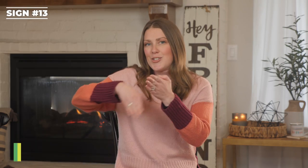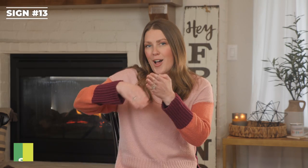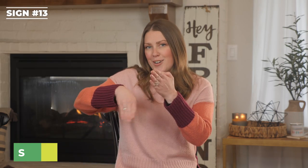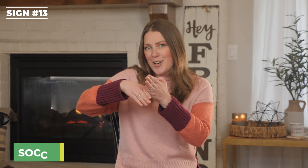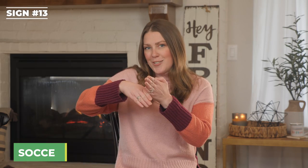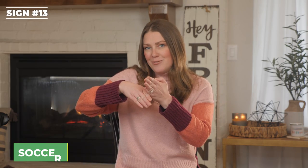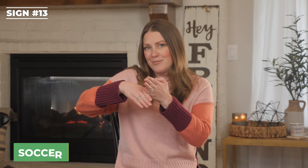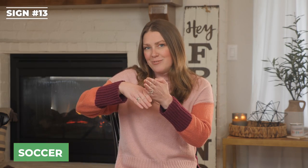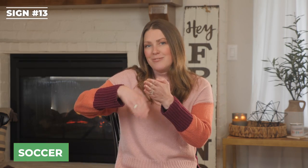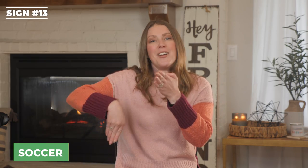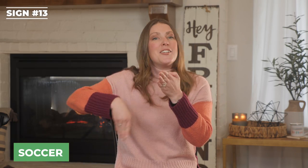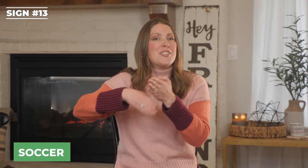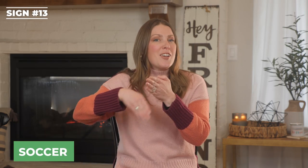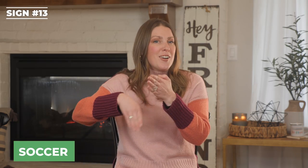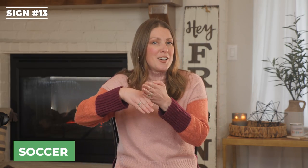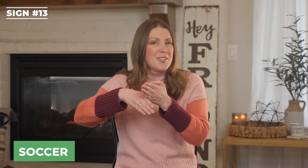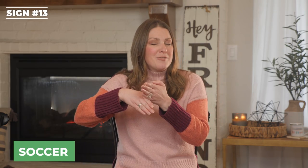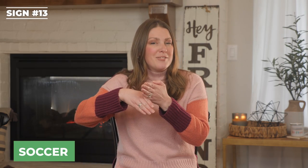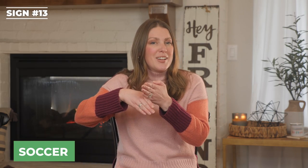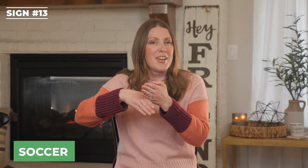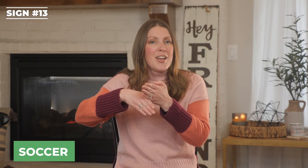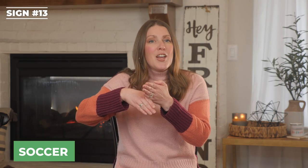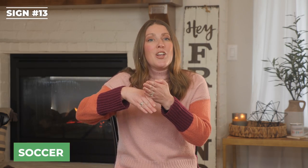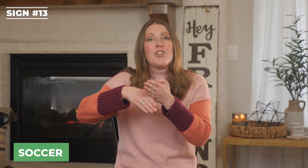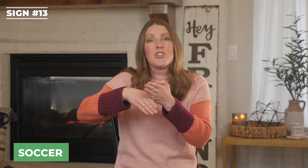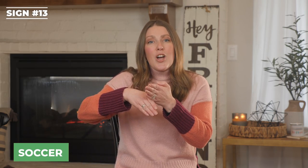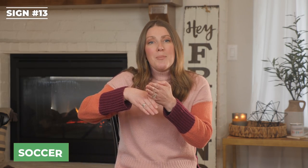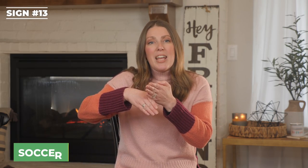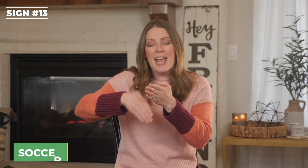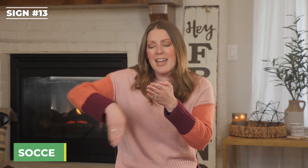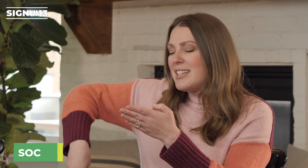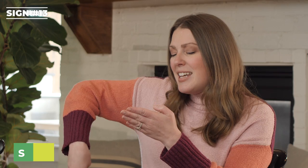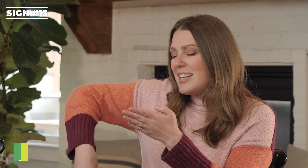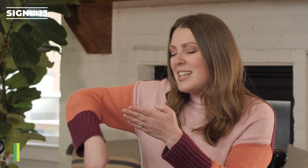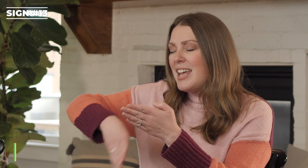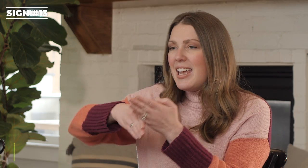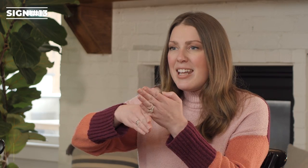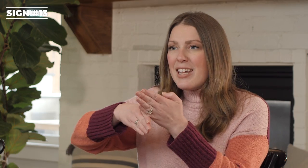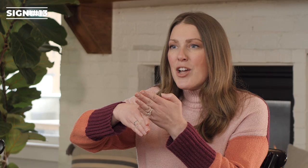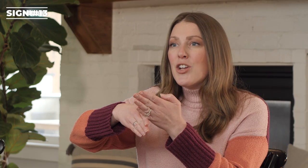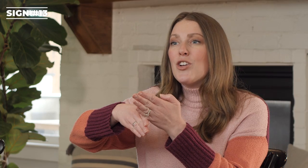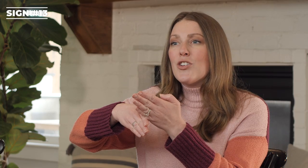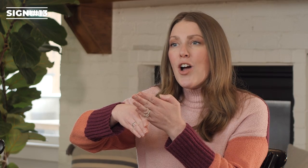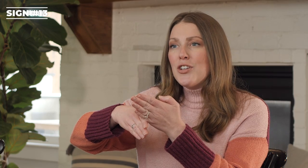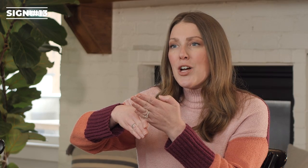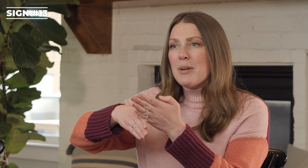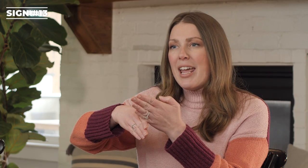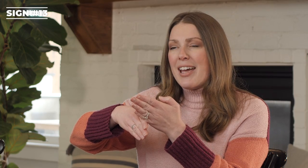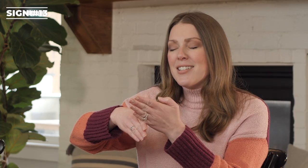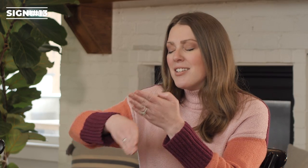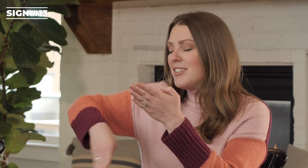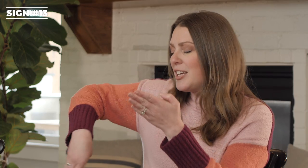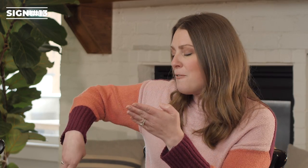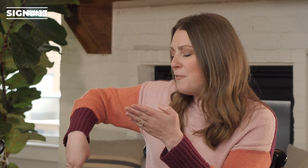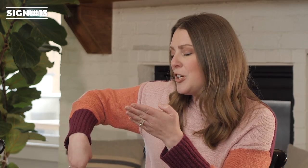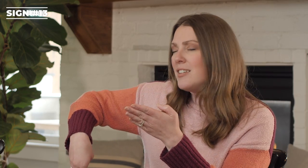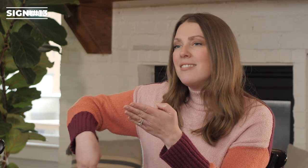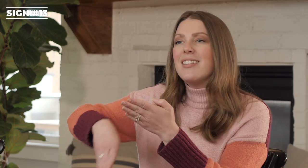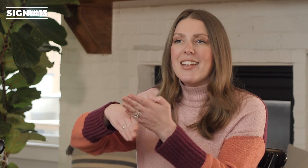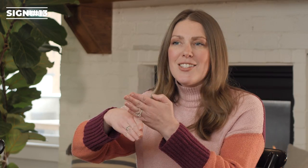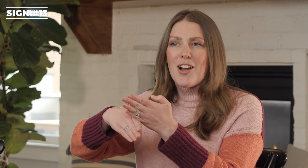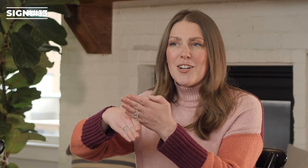'Soccer, soccer' your dominant hand is hitting your non-dominant hand like a foot in soccer, 'soccer'.